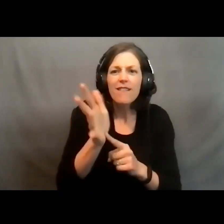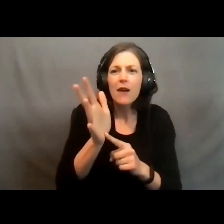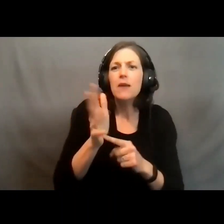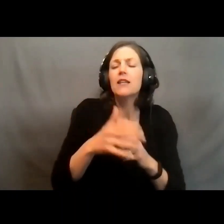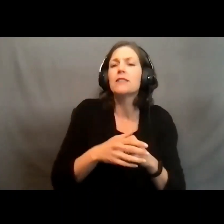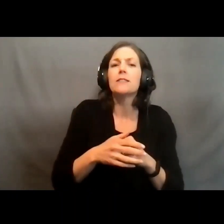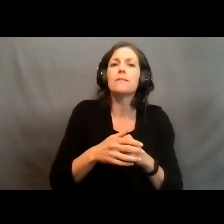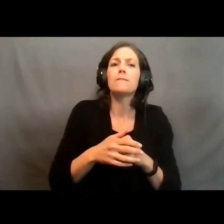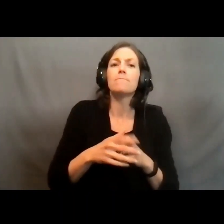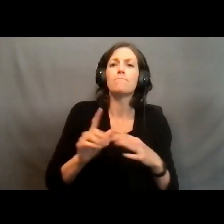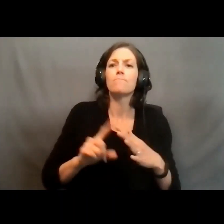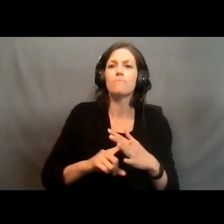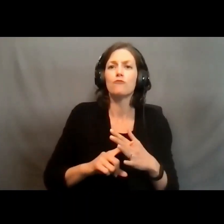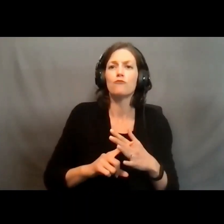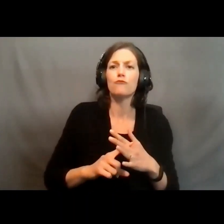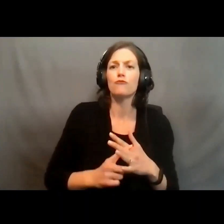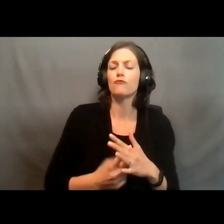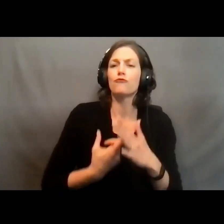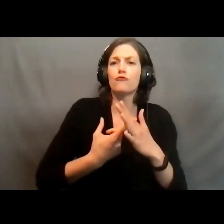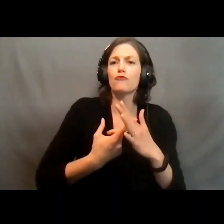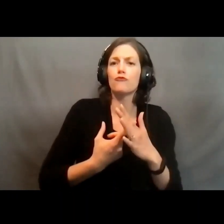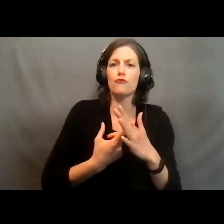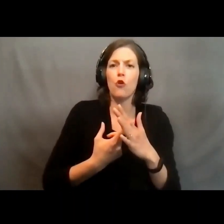13:36:46 giving the essence of what you have to say on a particular issue.